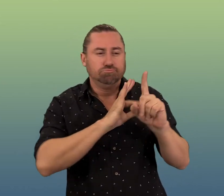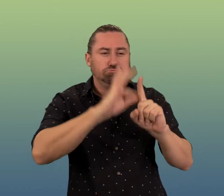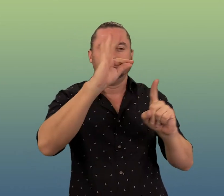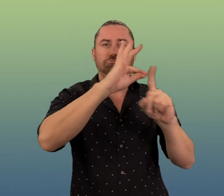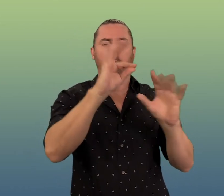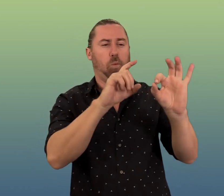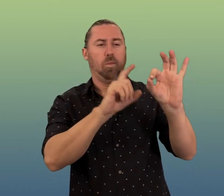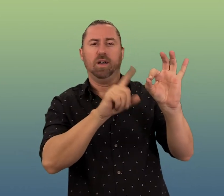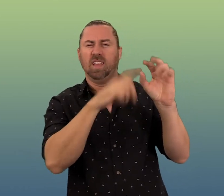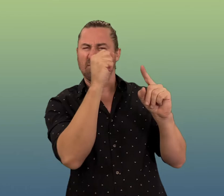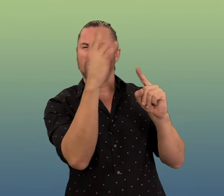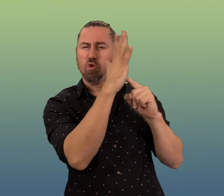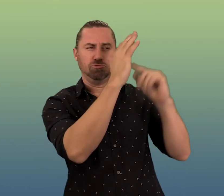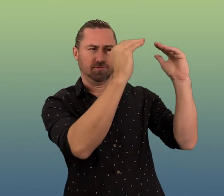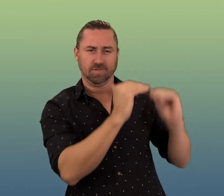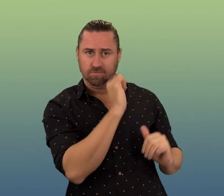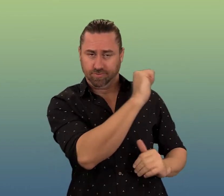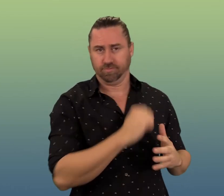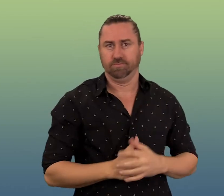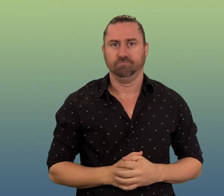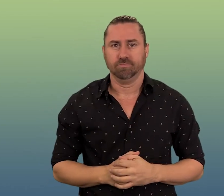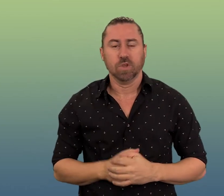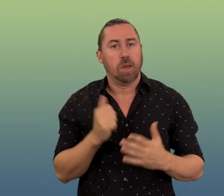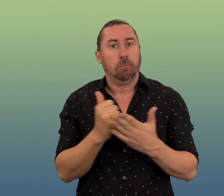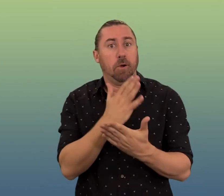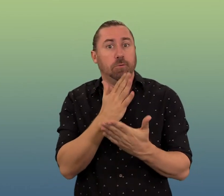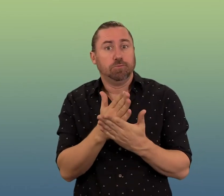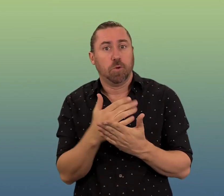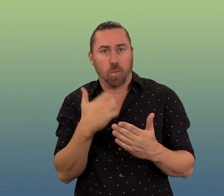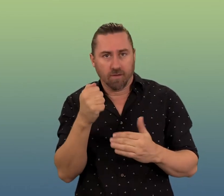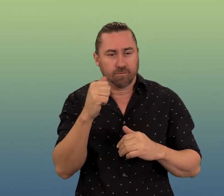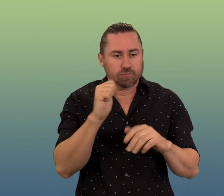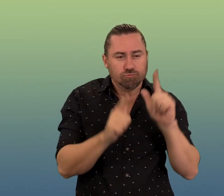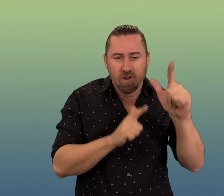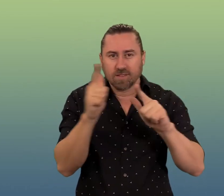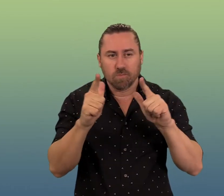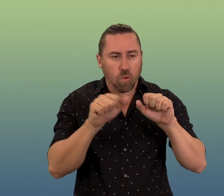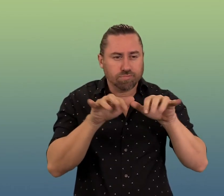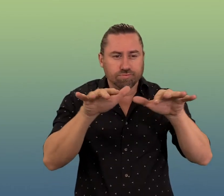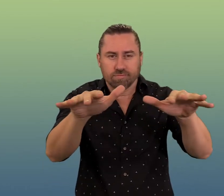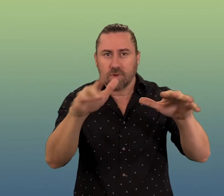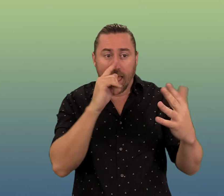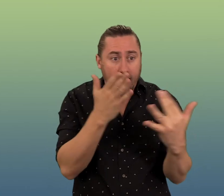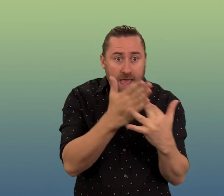advancing Queensland's priorities. Building an accessible and inclusive transport system